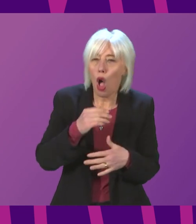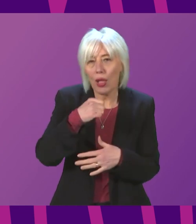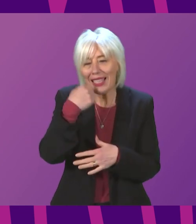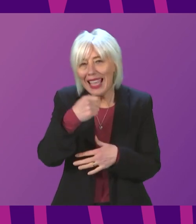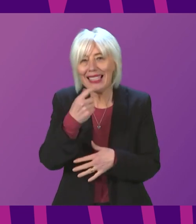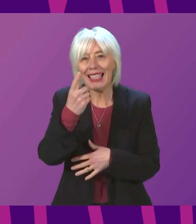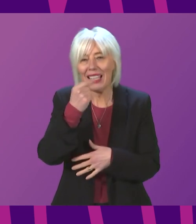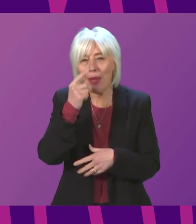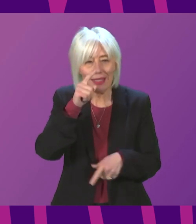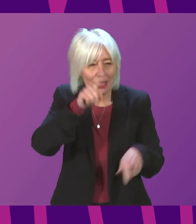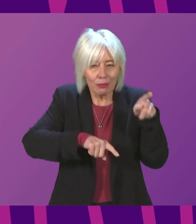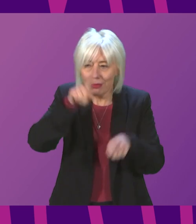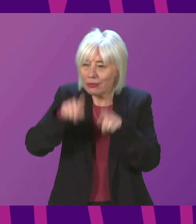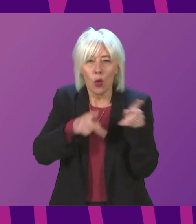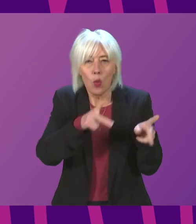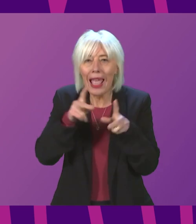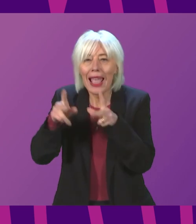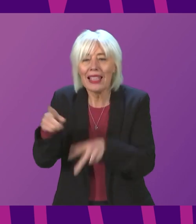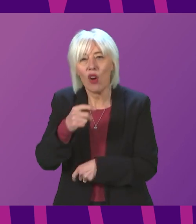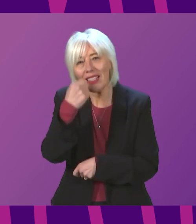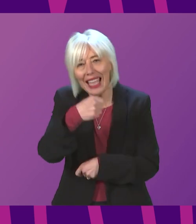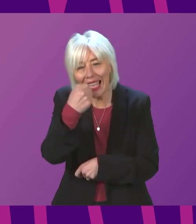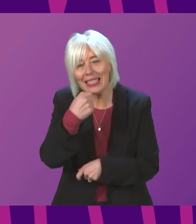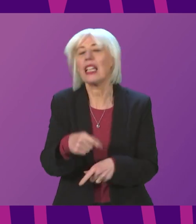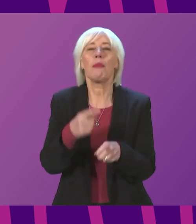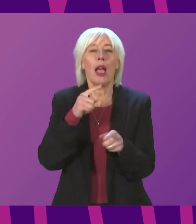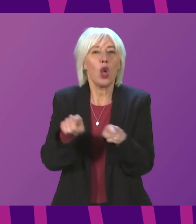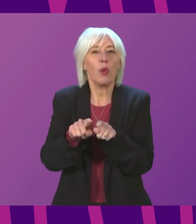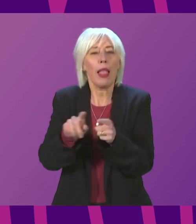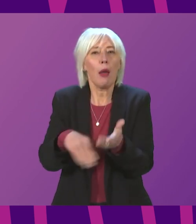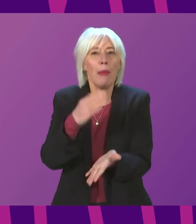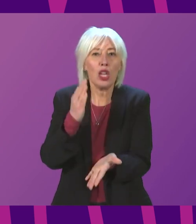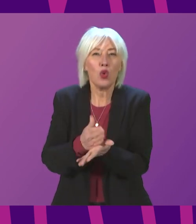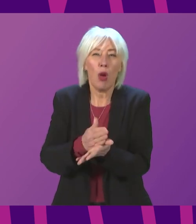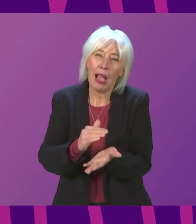the different modes of testing and making sure that, when it is highly likely that somebody